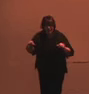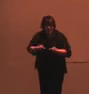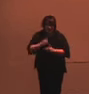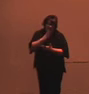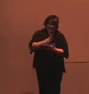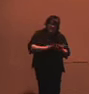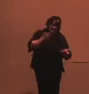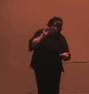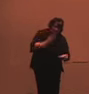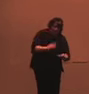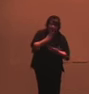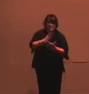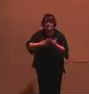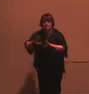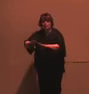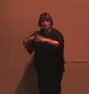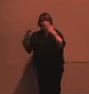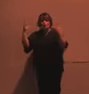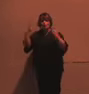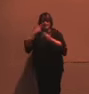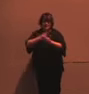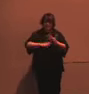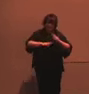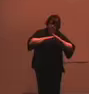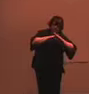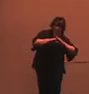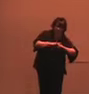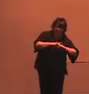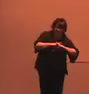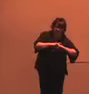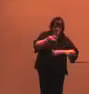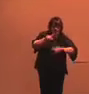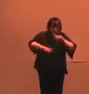So various area inside.